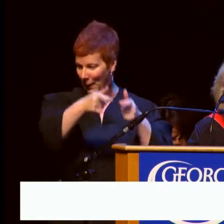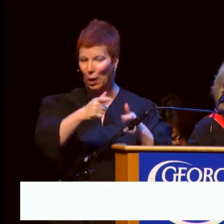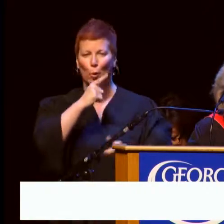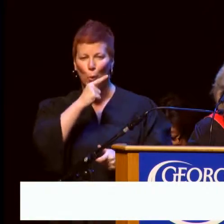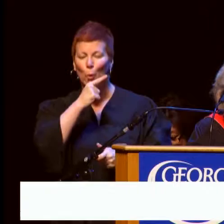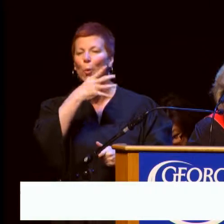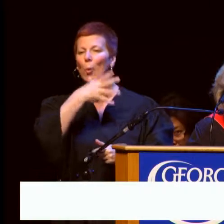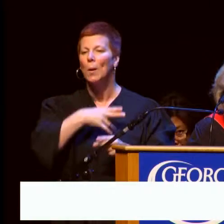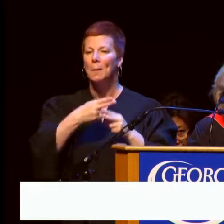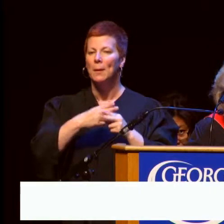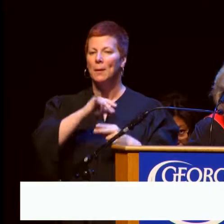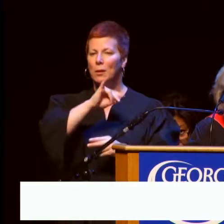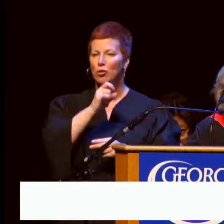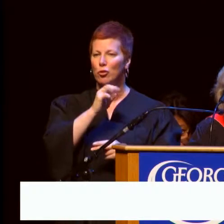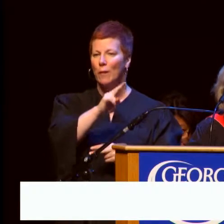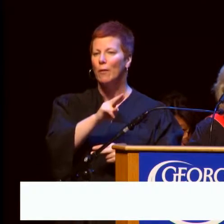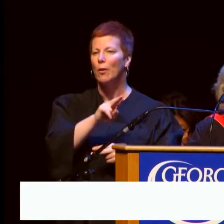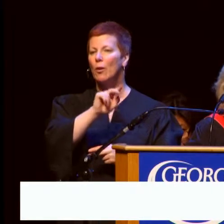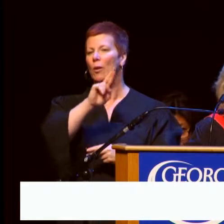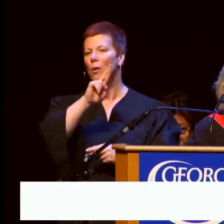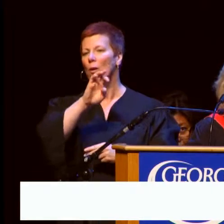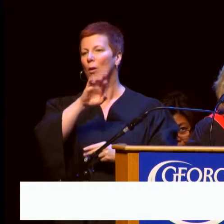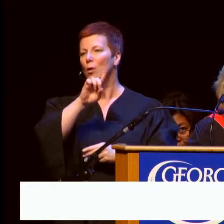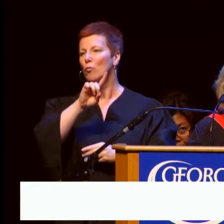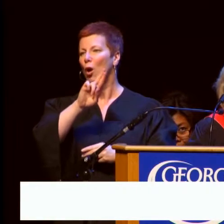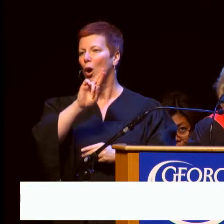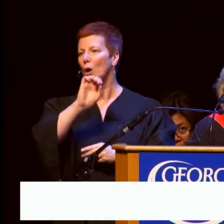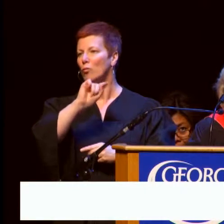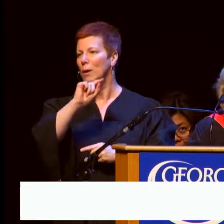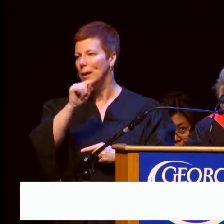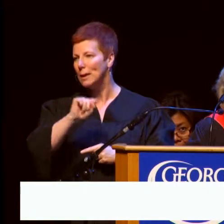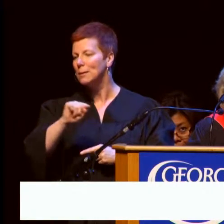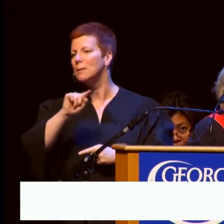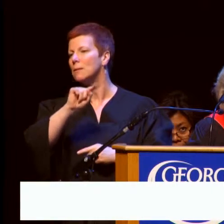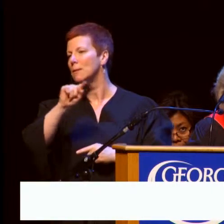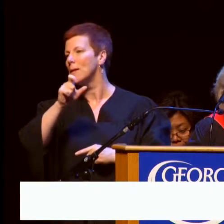RODRIGUEZ-ALLEN FROM THE ACTIVATION COORDINATOR/GERONTOLOGY PROGRAM